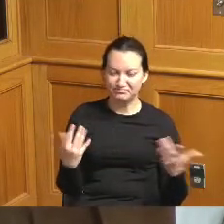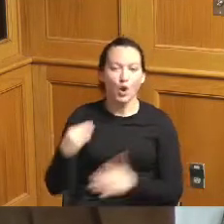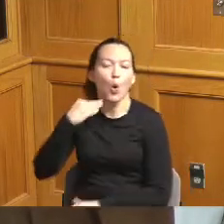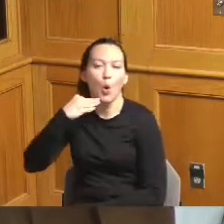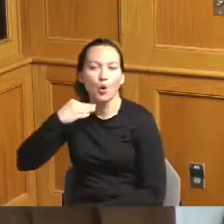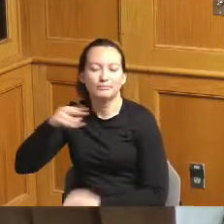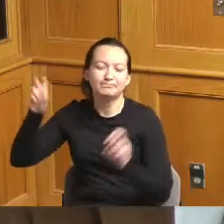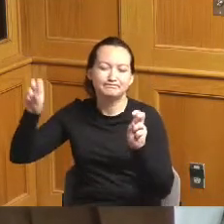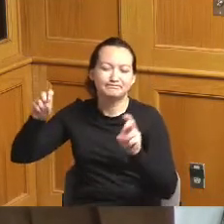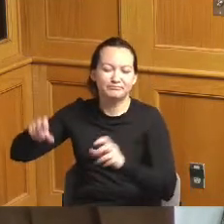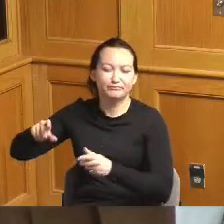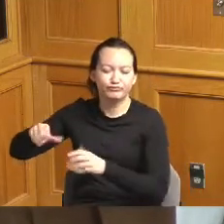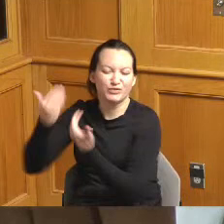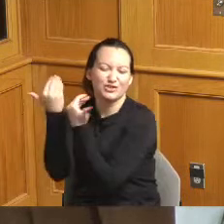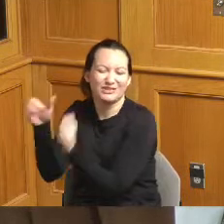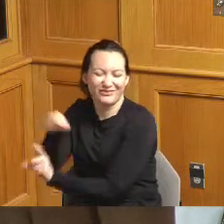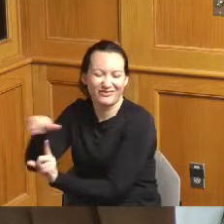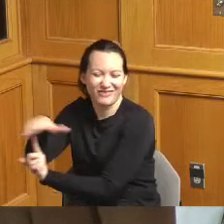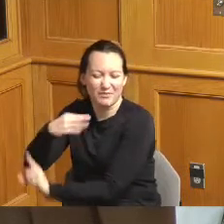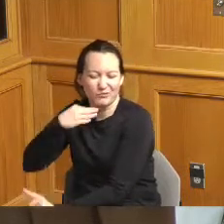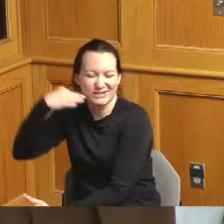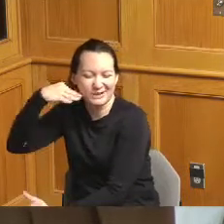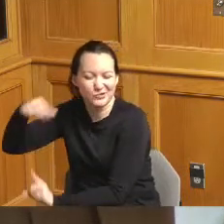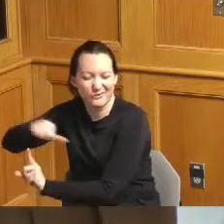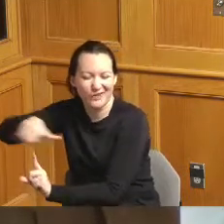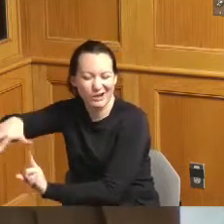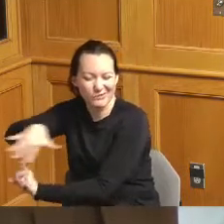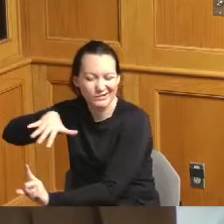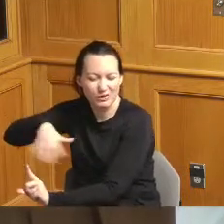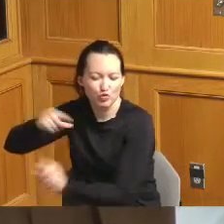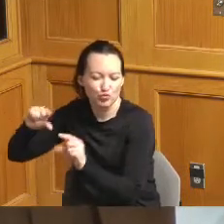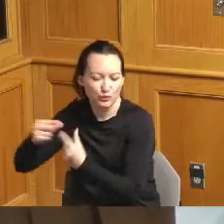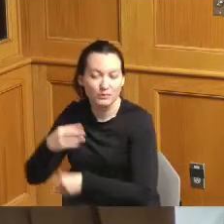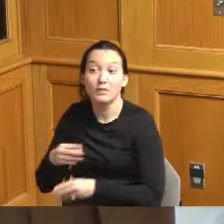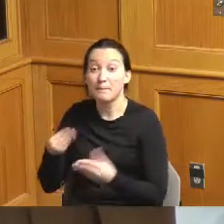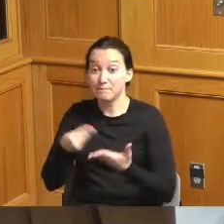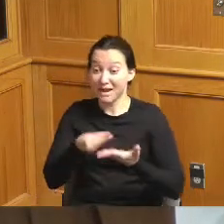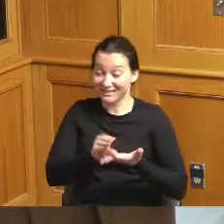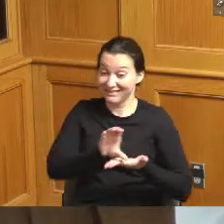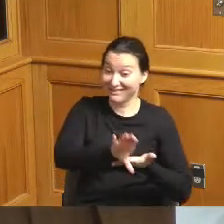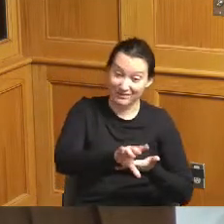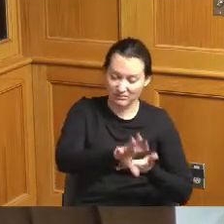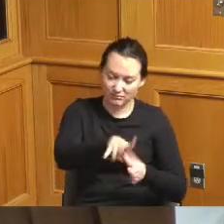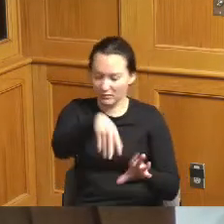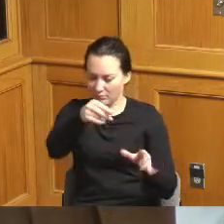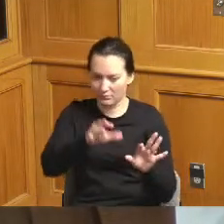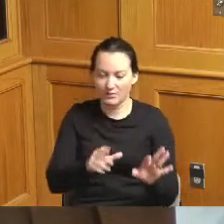it's restricted environment and so the the money goes in the money goes out it's not related to